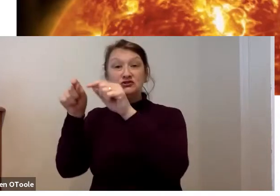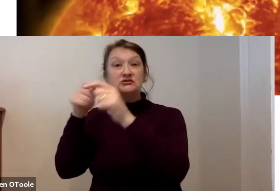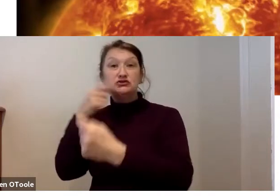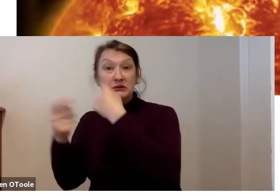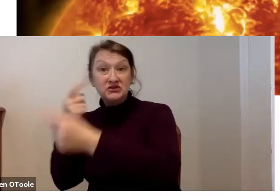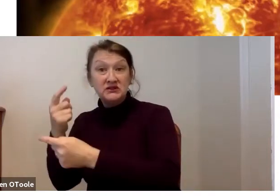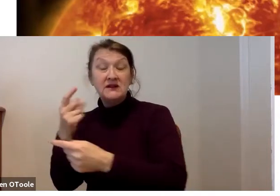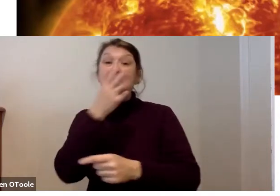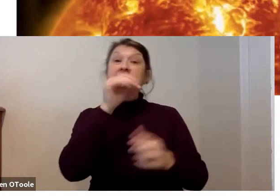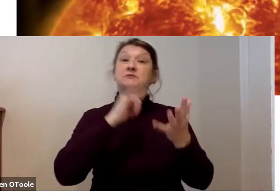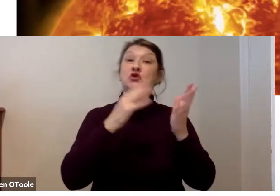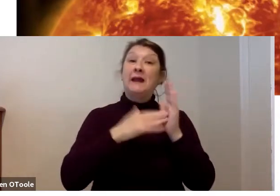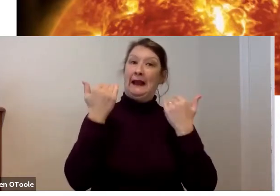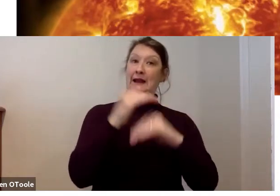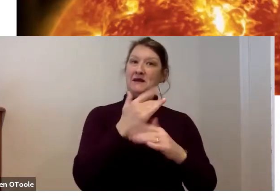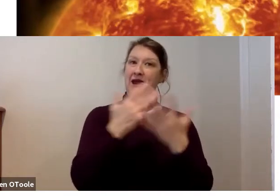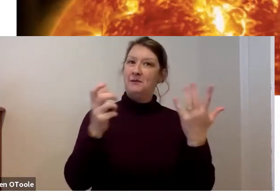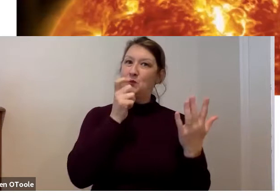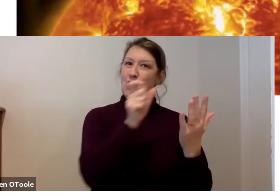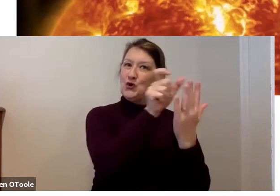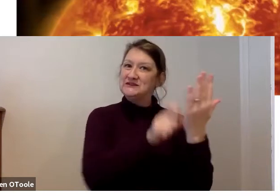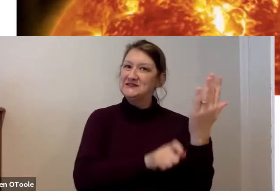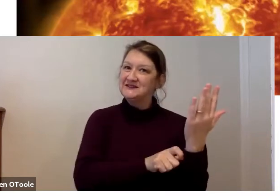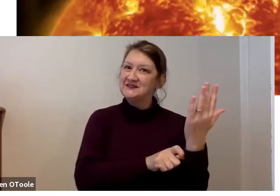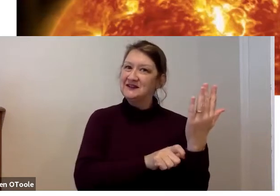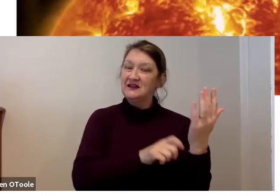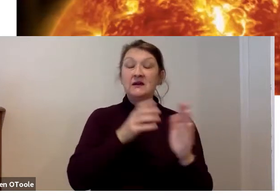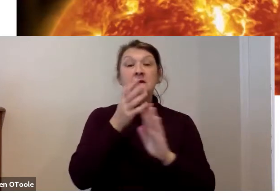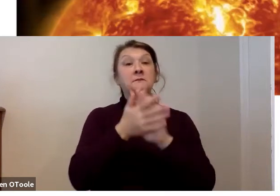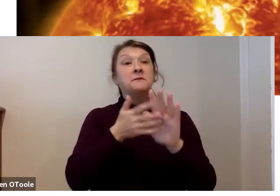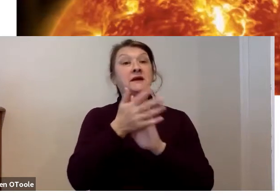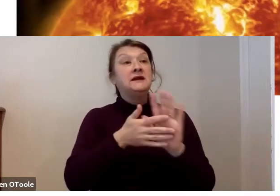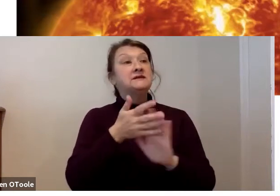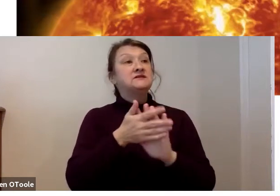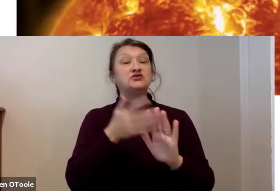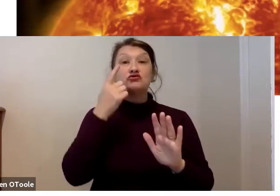how many words you can put in, this is to stop people from using alt text as a keyword.